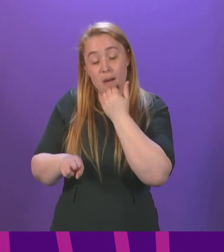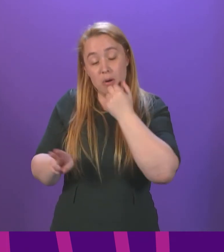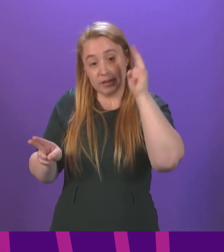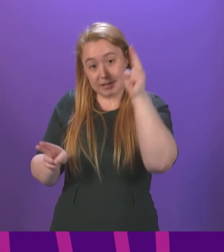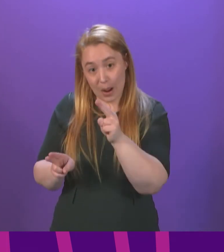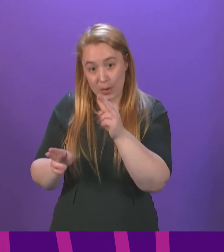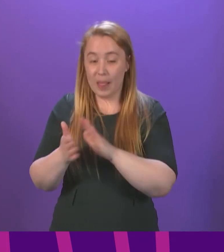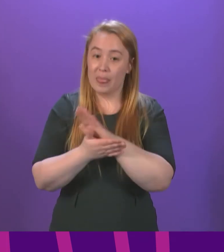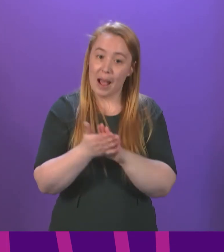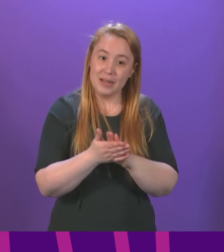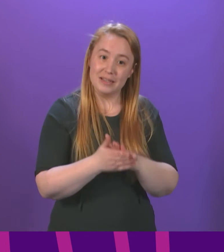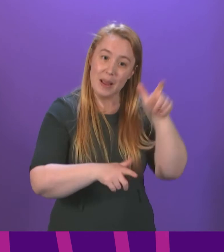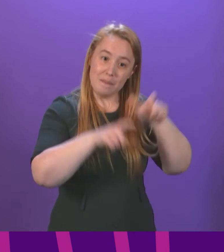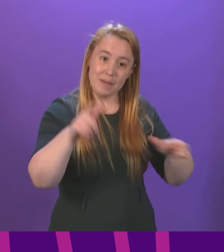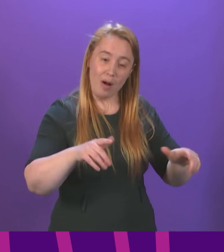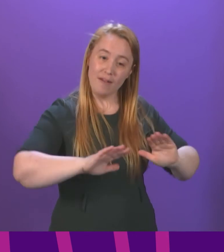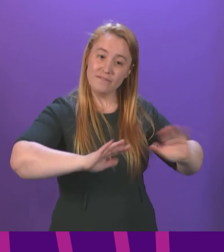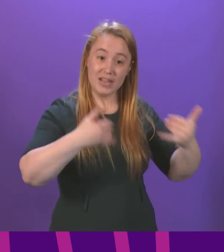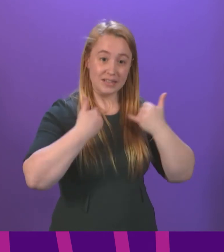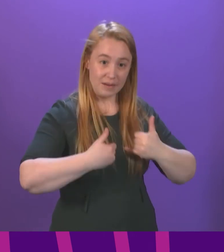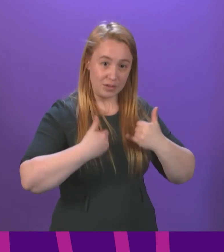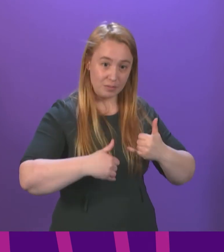there are fewer people with symptoms isolating and booking tests, because there are fewer